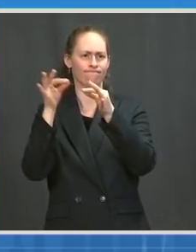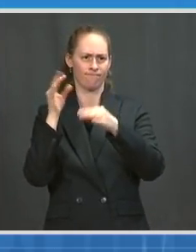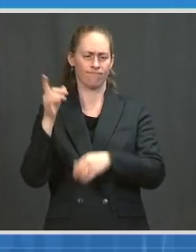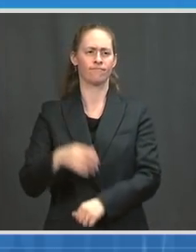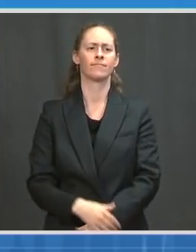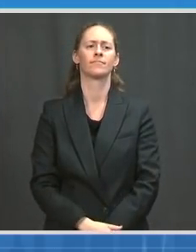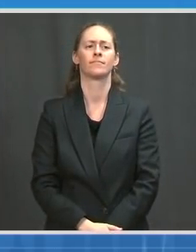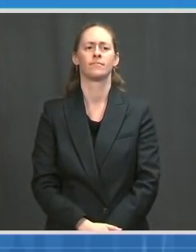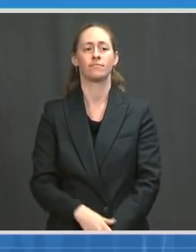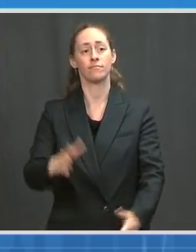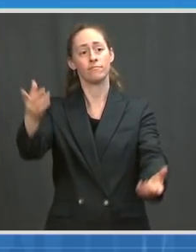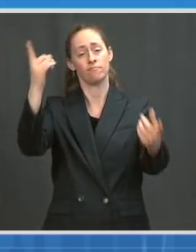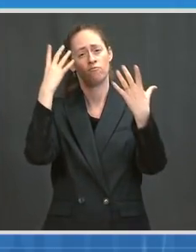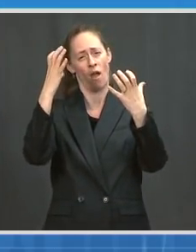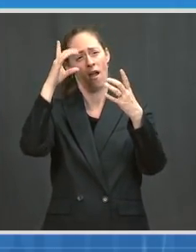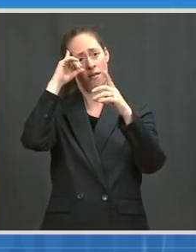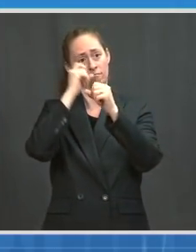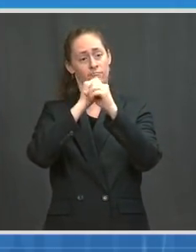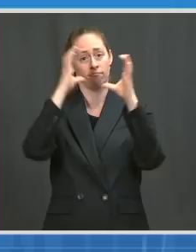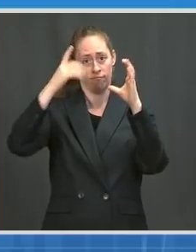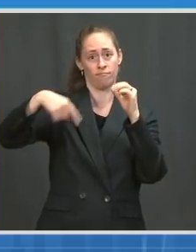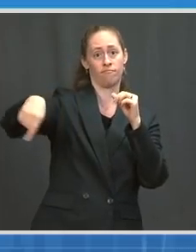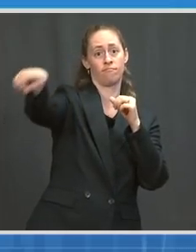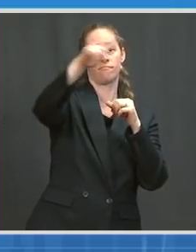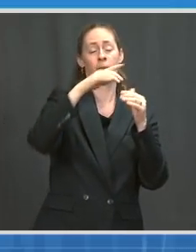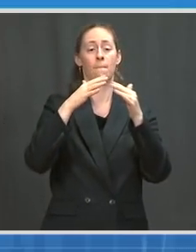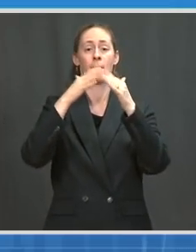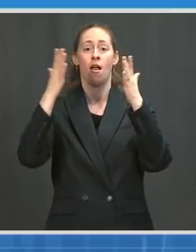and 160 million Americans fully vaccinated by July 4th.